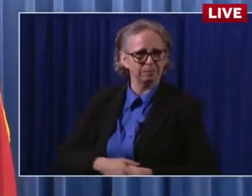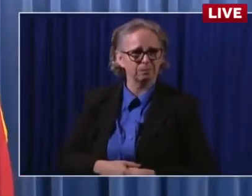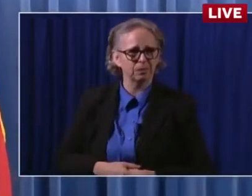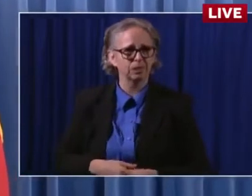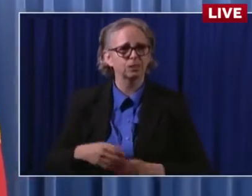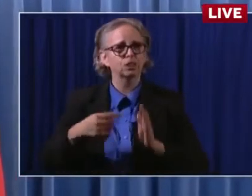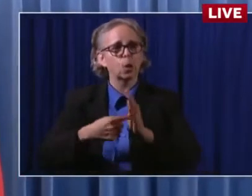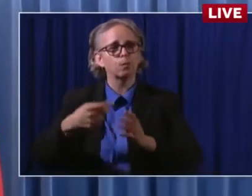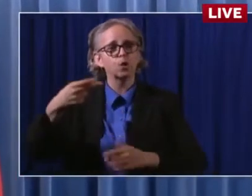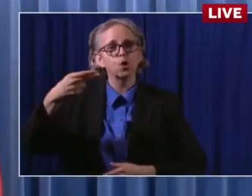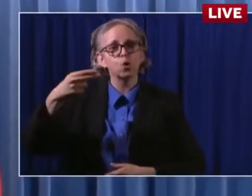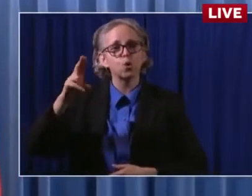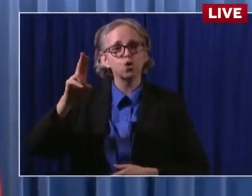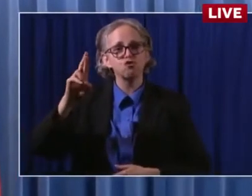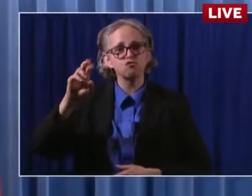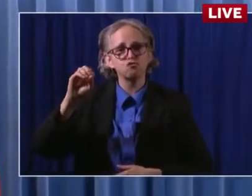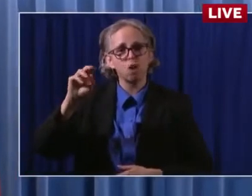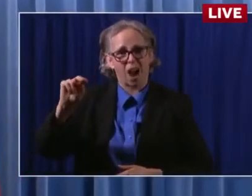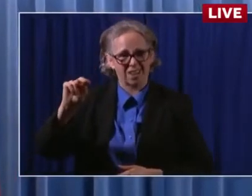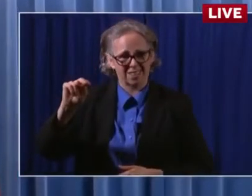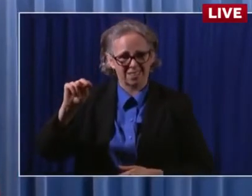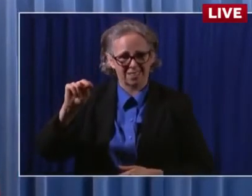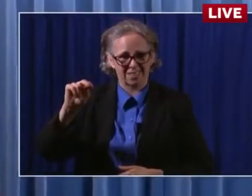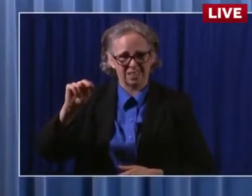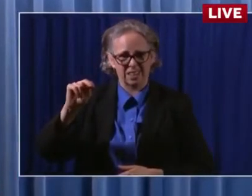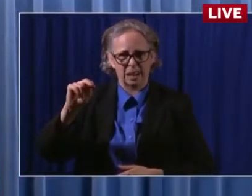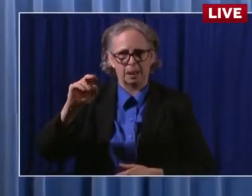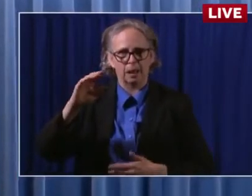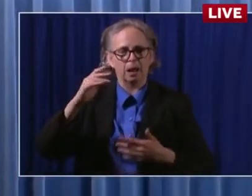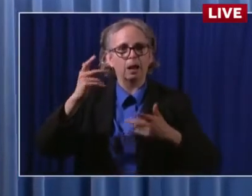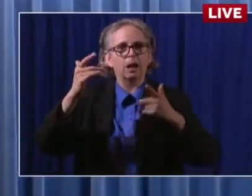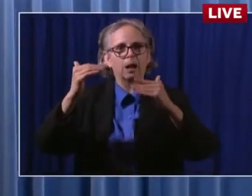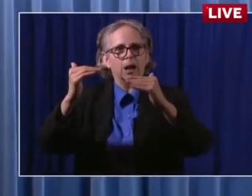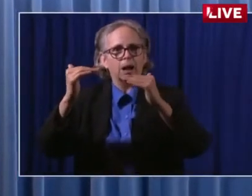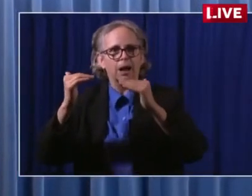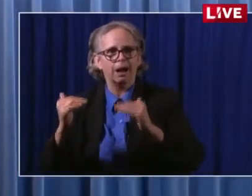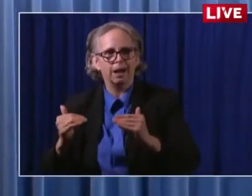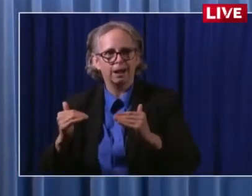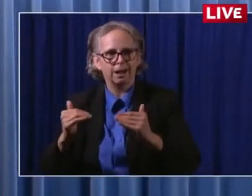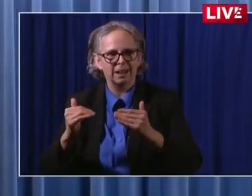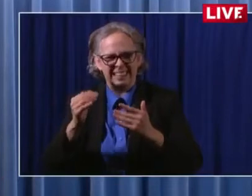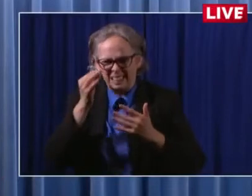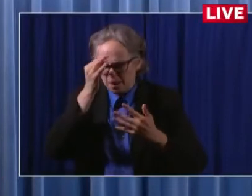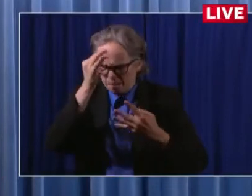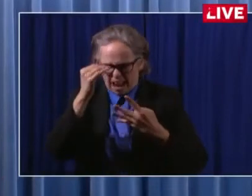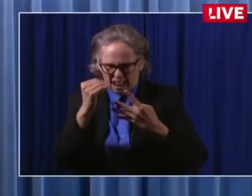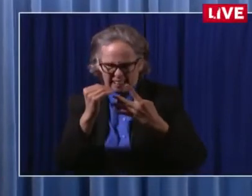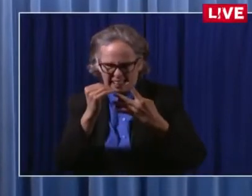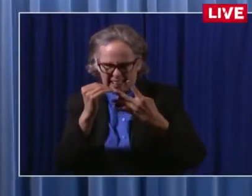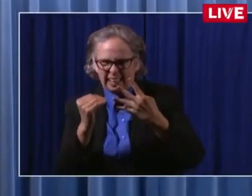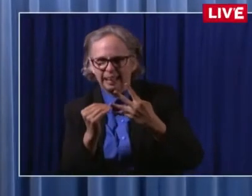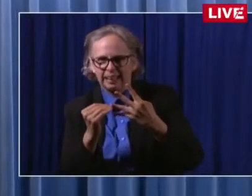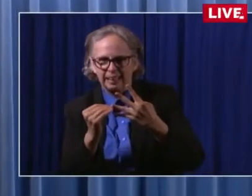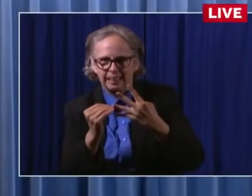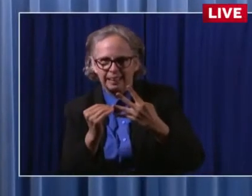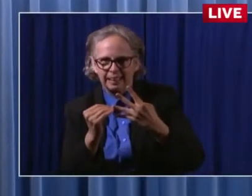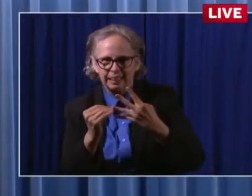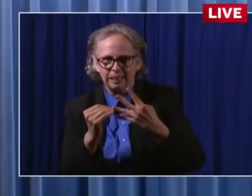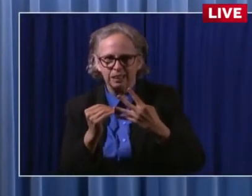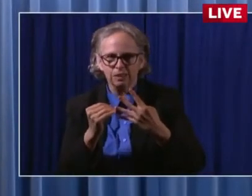ONE THING TO NOTE ON THE MAP IS THAT HURON COUNTY WAS MOVED DOWN, BARELY. IT WAS THAT CLOSE.